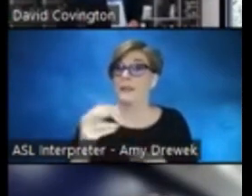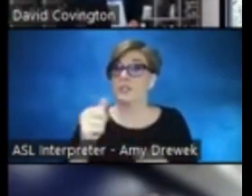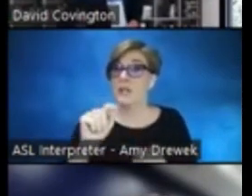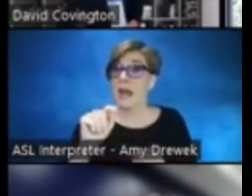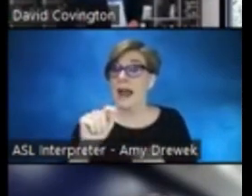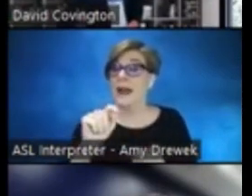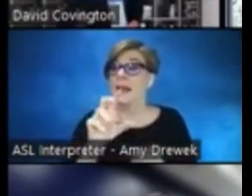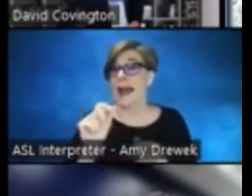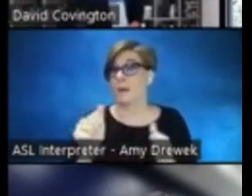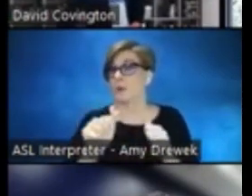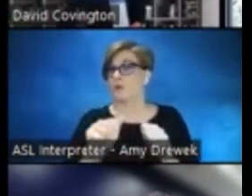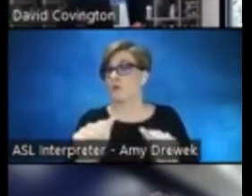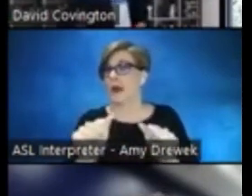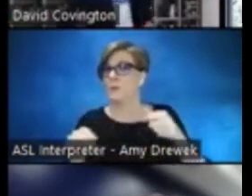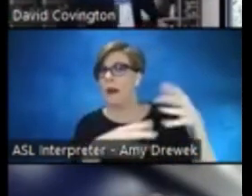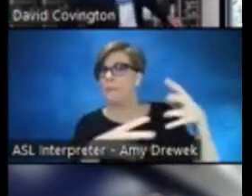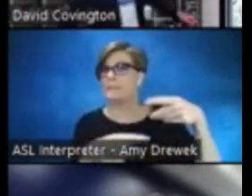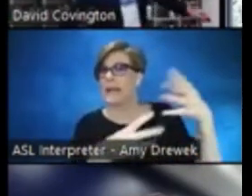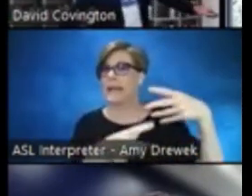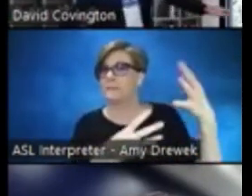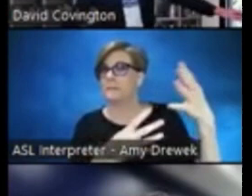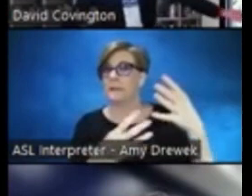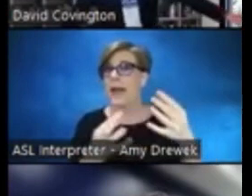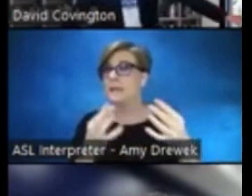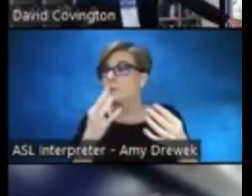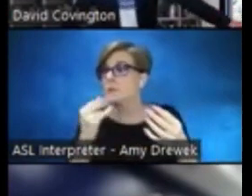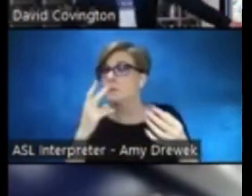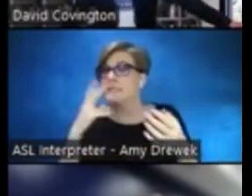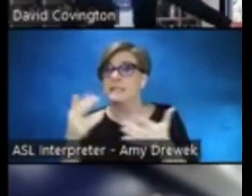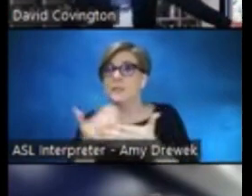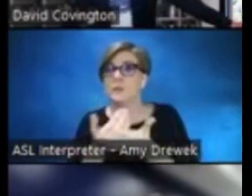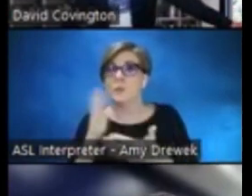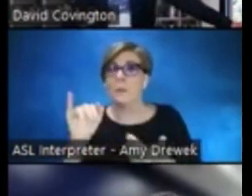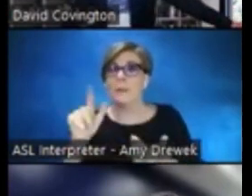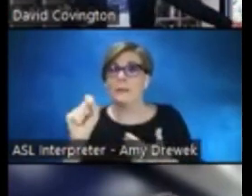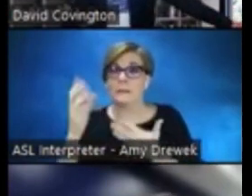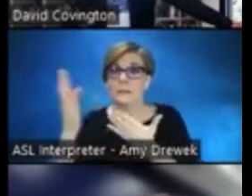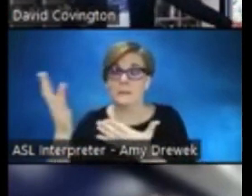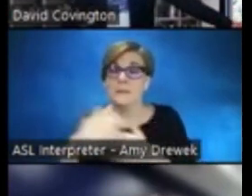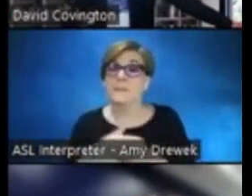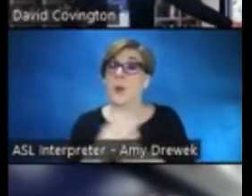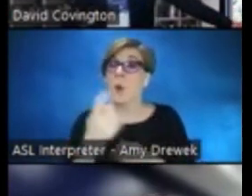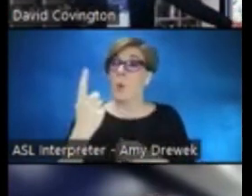AS NEW STUFF COME OUT.